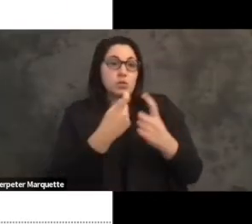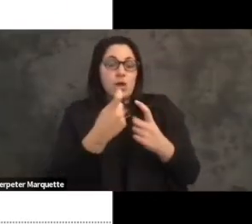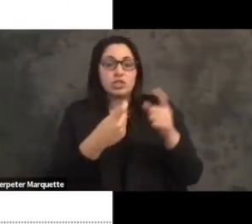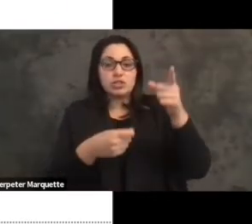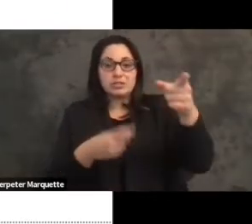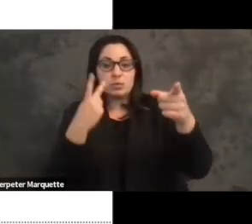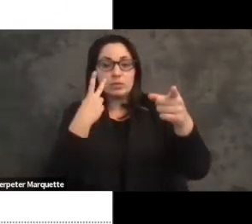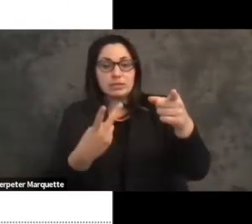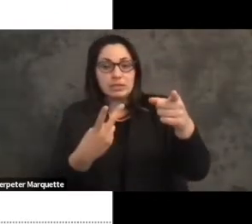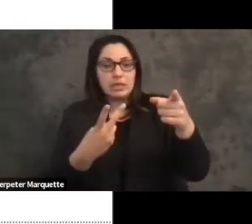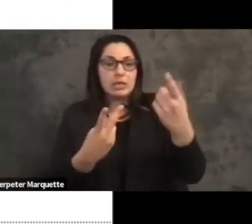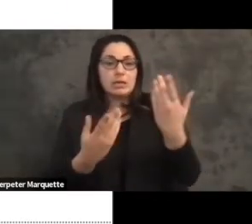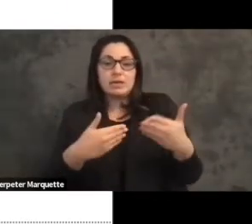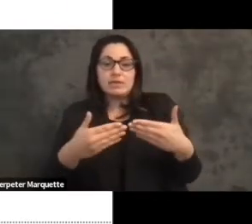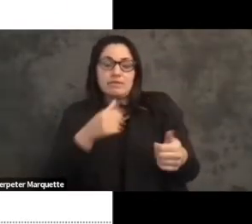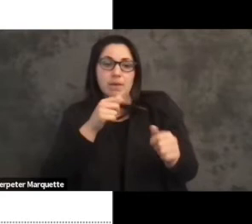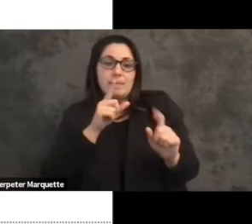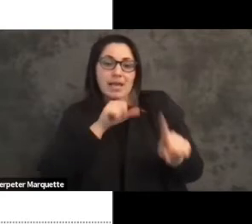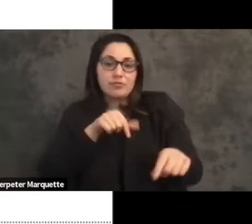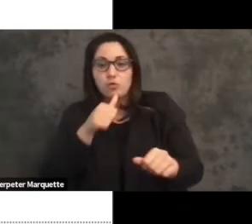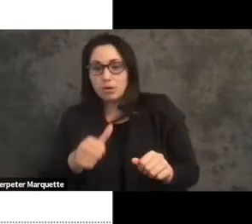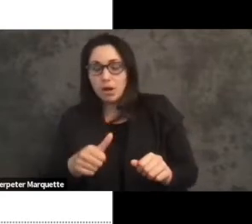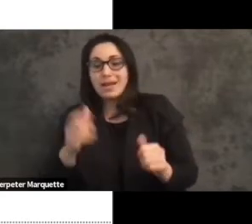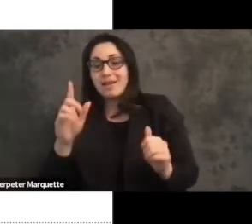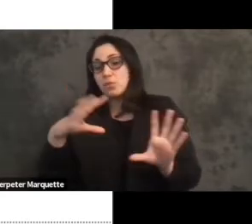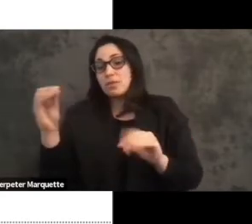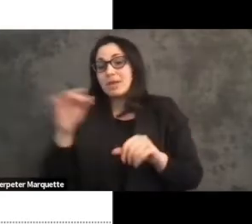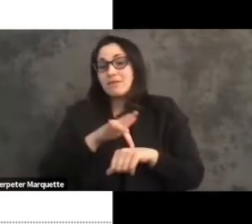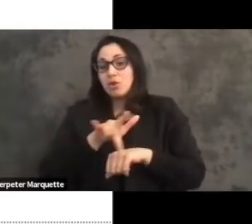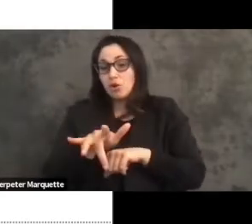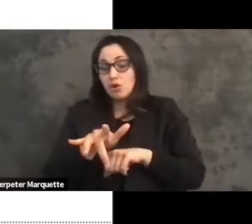a five minute break and then come back for a Q & A. We welcome everybody back. We're